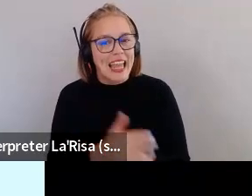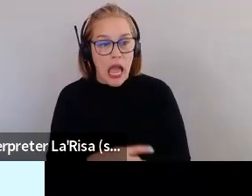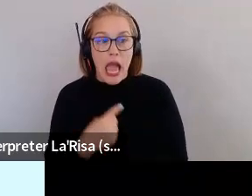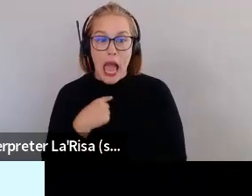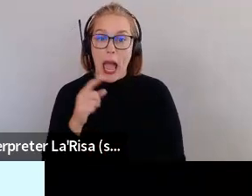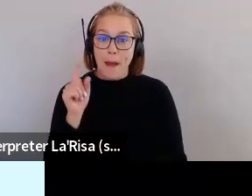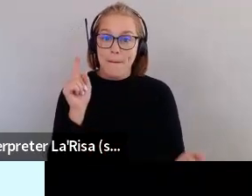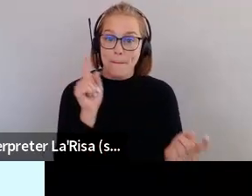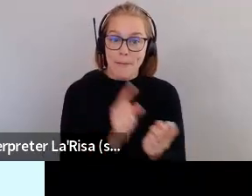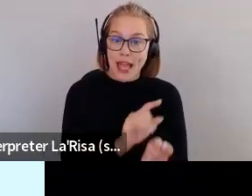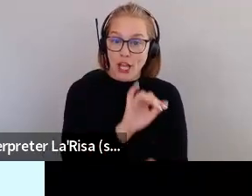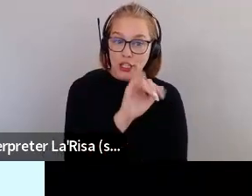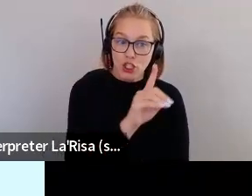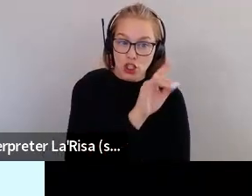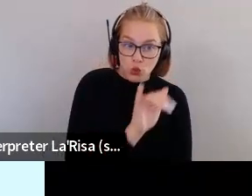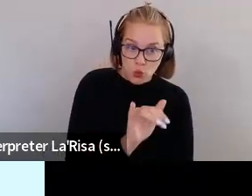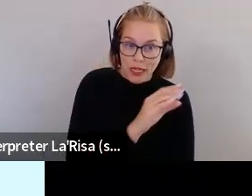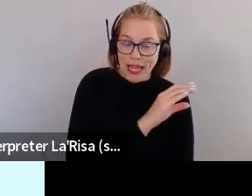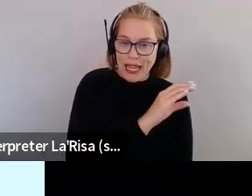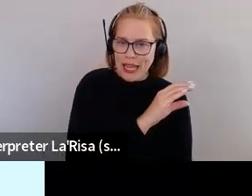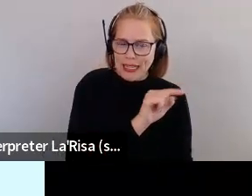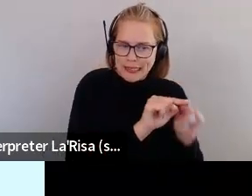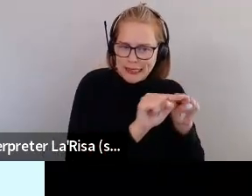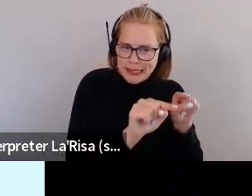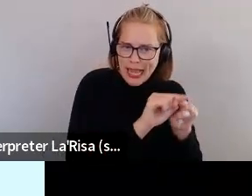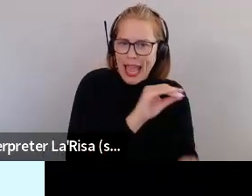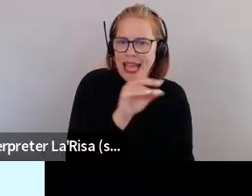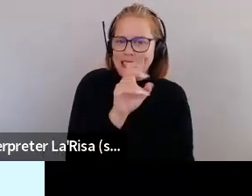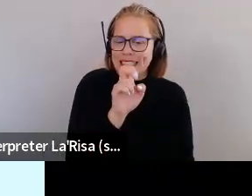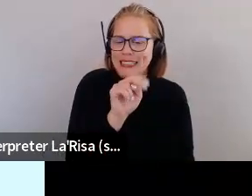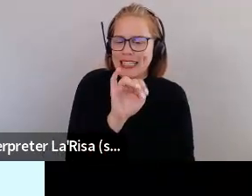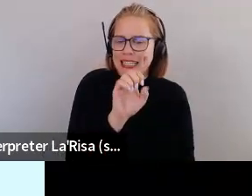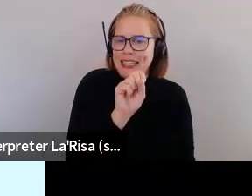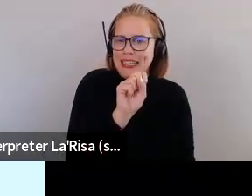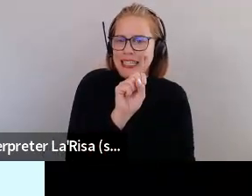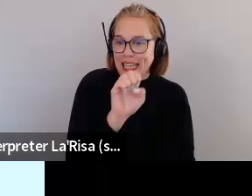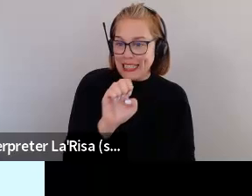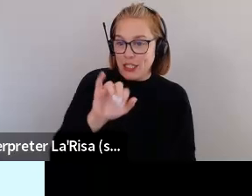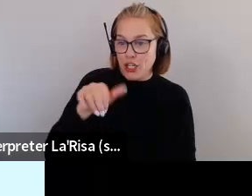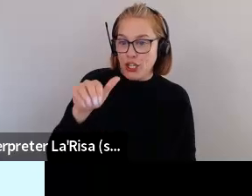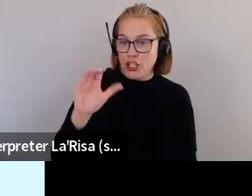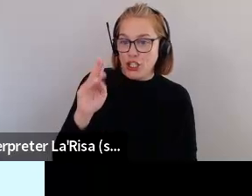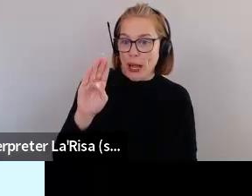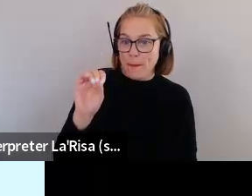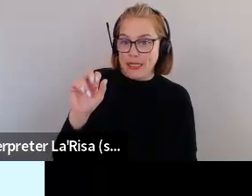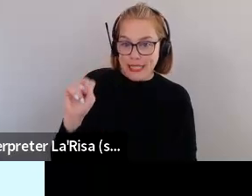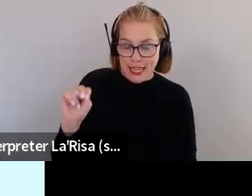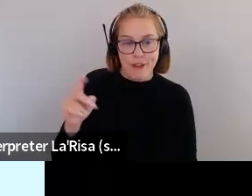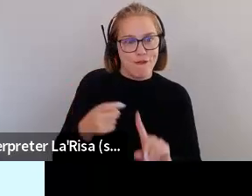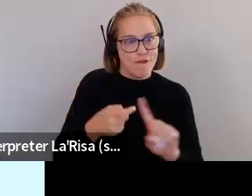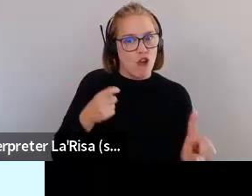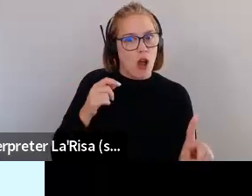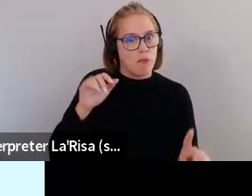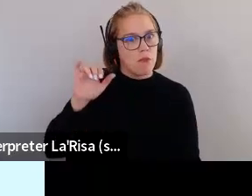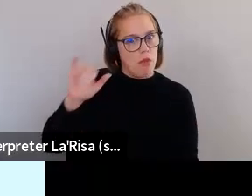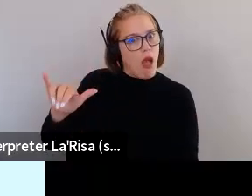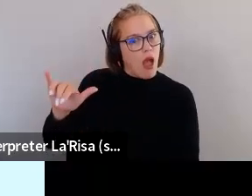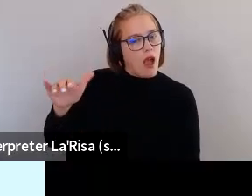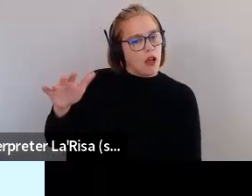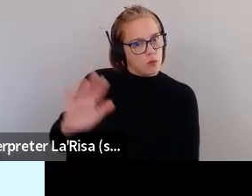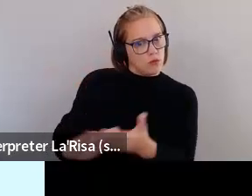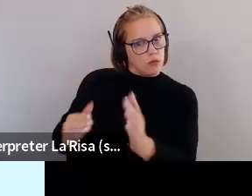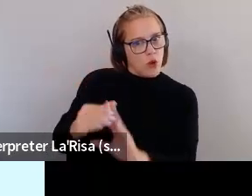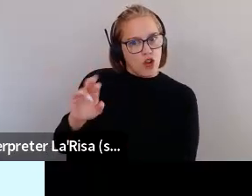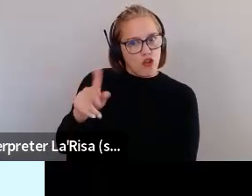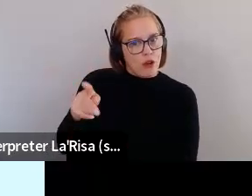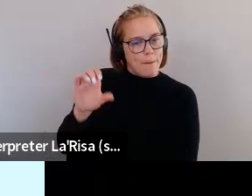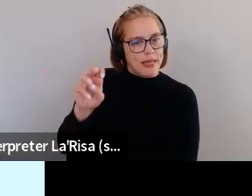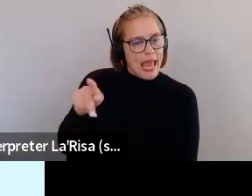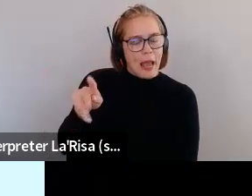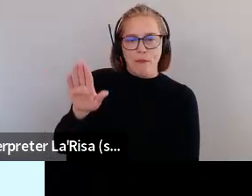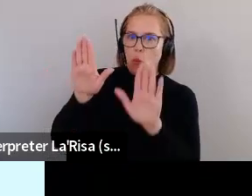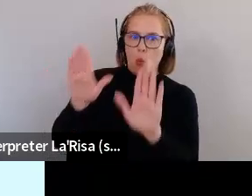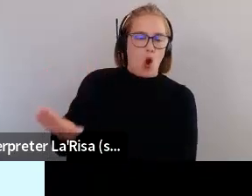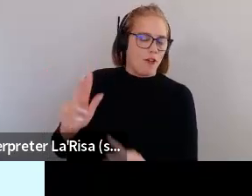not cost anything.